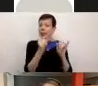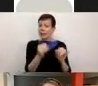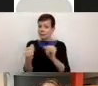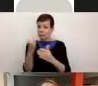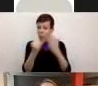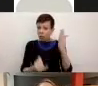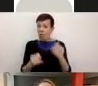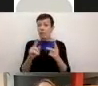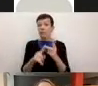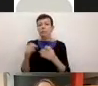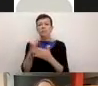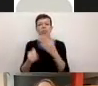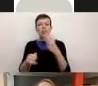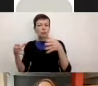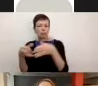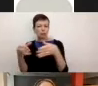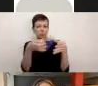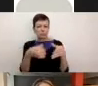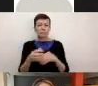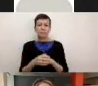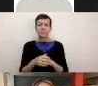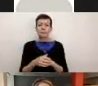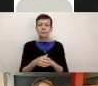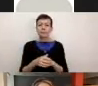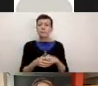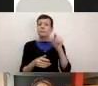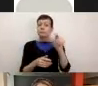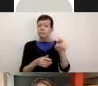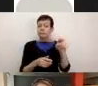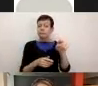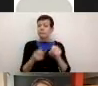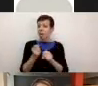We are kicking off the year with our annual project grant for individuals and collectives.